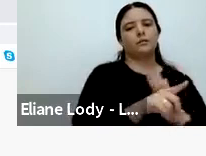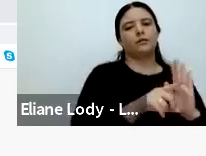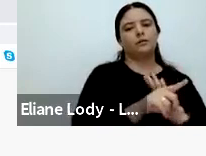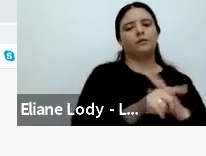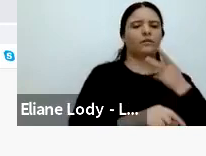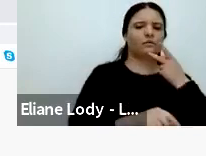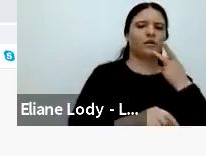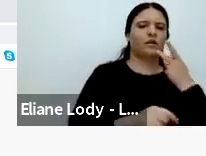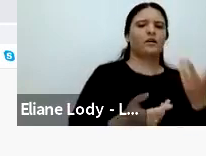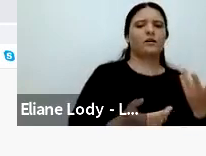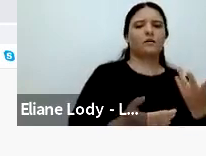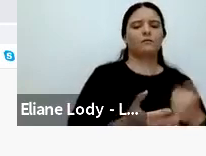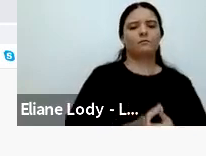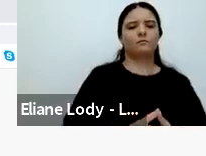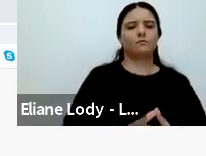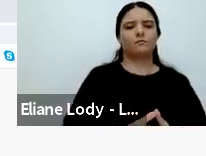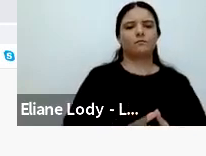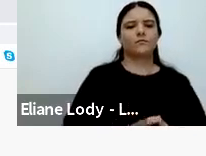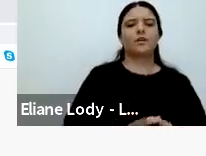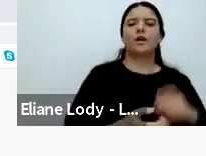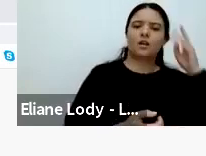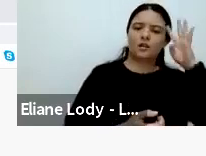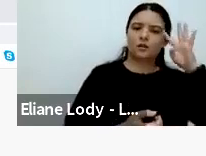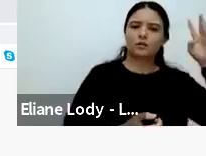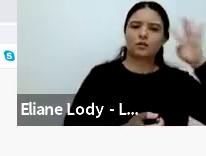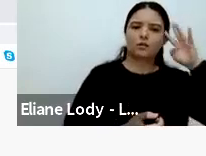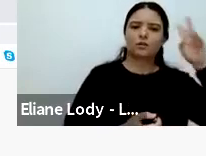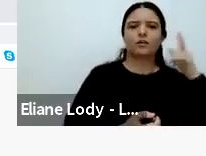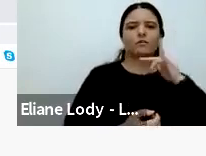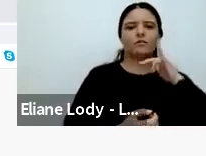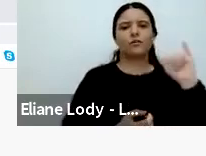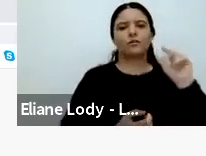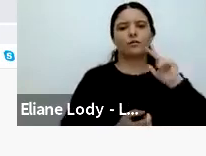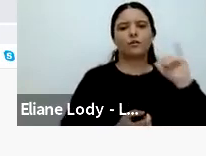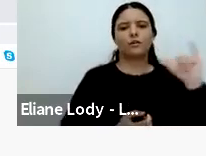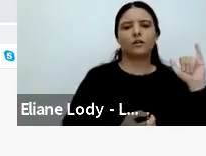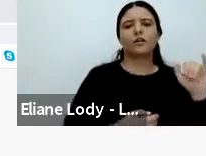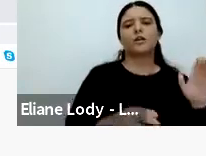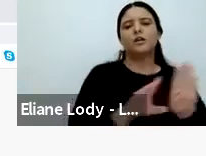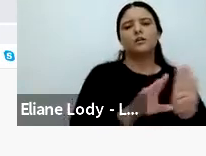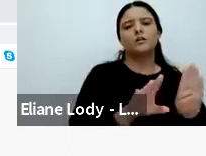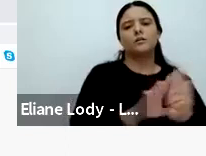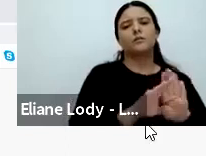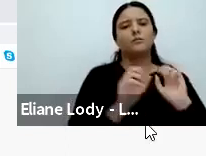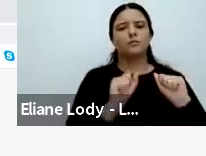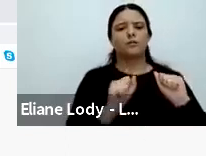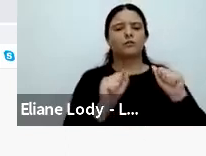is, how would. d, for God's fees concept d, for God's fees concept theory scaffold the social discussion that supports teachers.